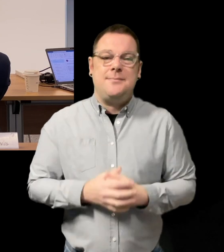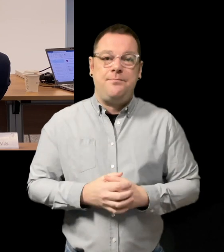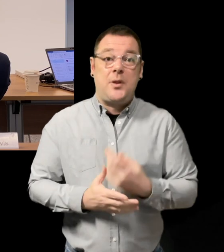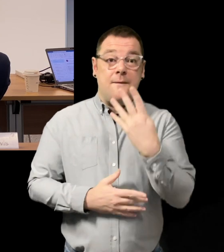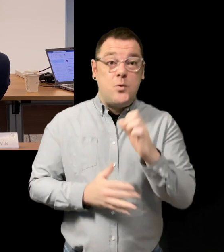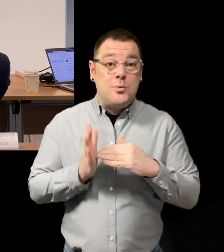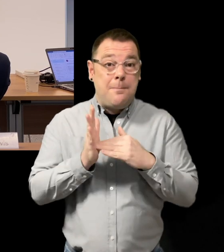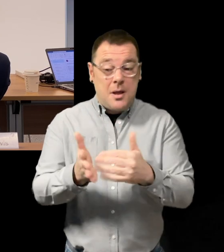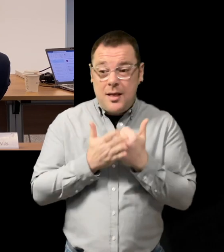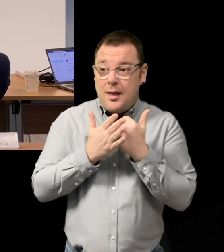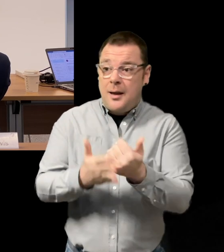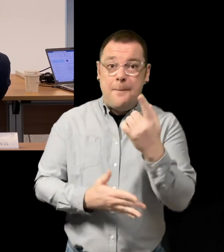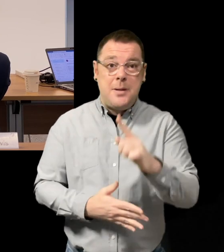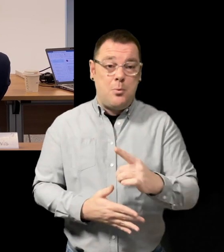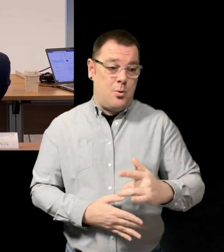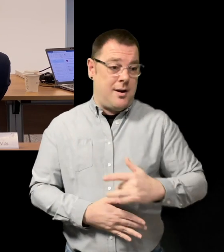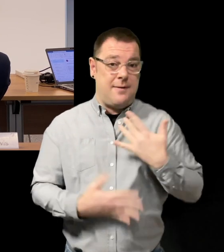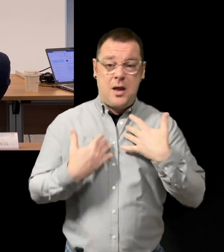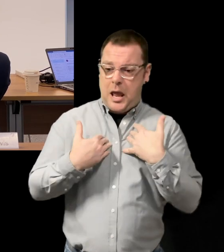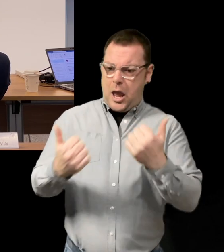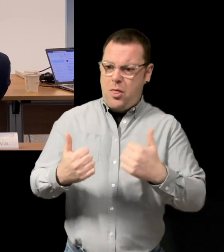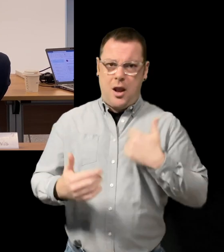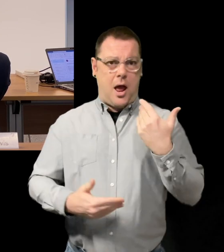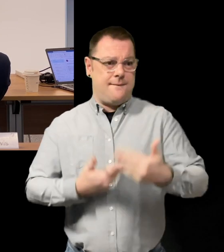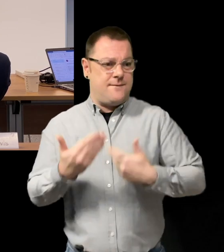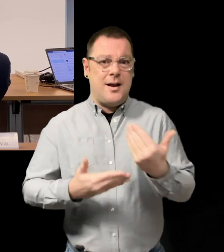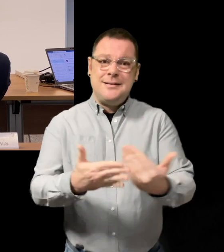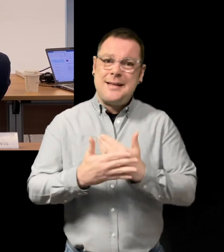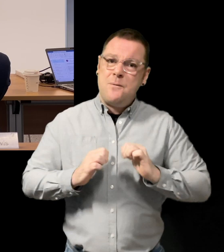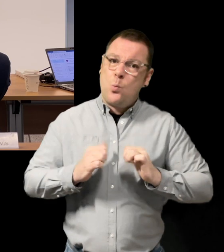40 million to help people live healthier lives and keep them safe and well.